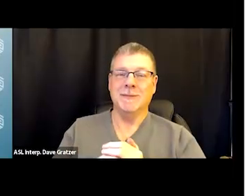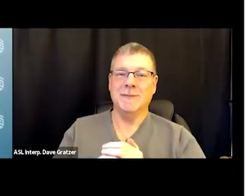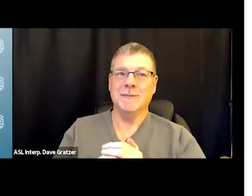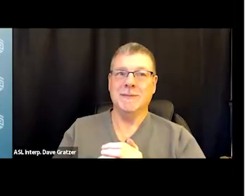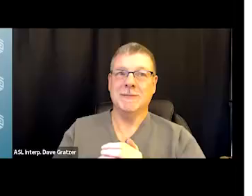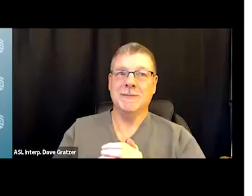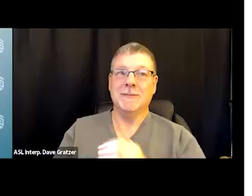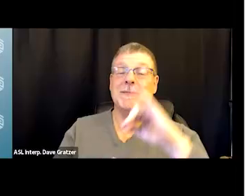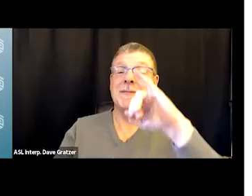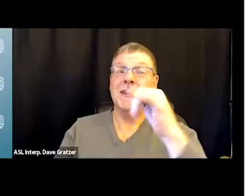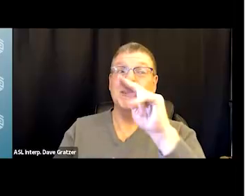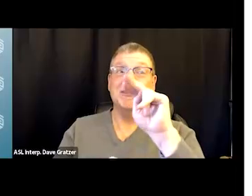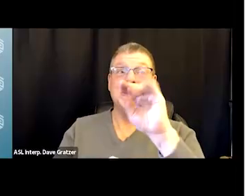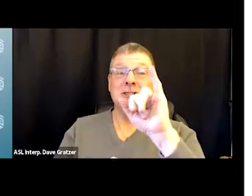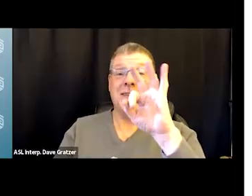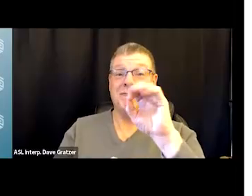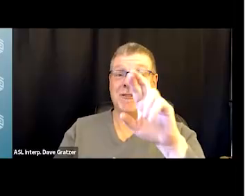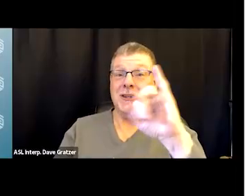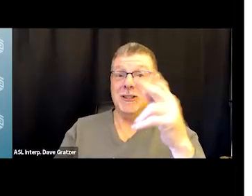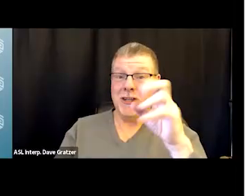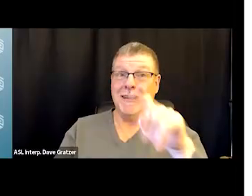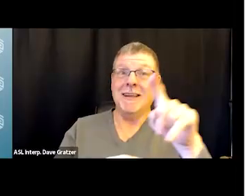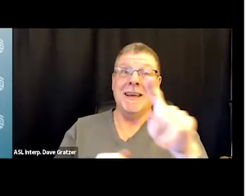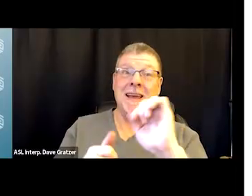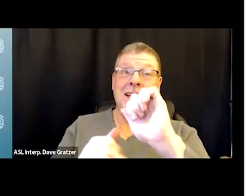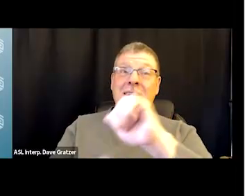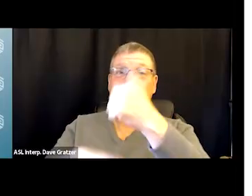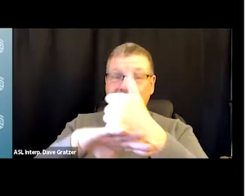Jennifer Johnson is the founder and principal of JK Johnson Advisors,